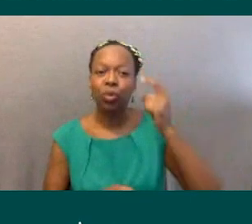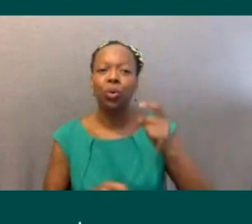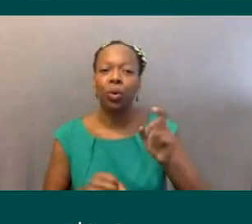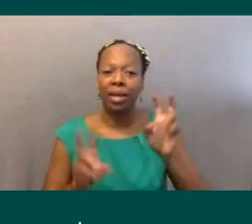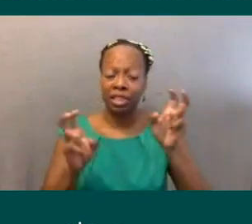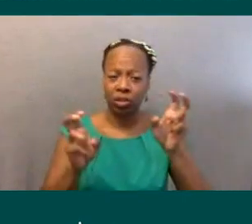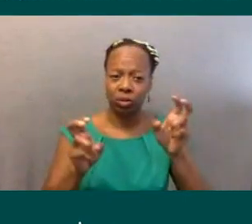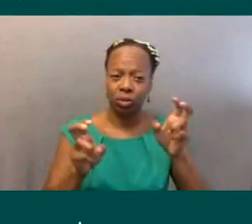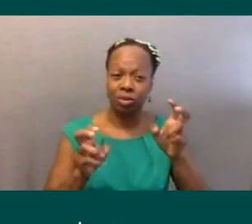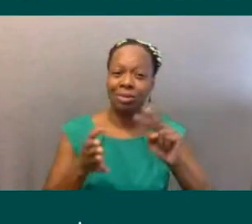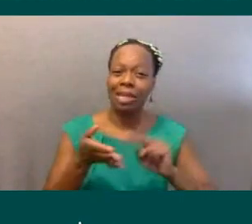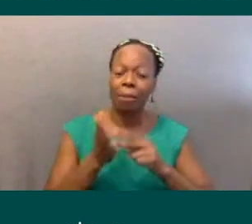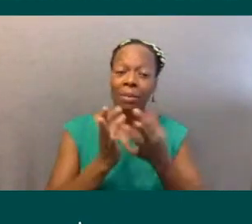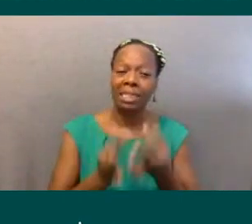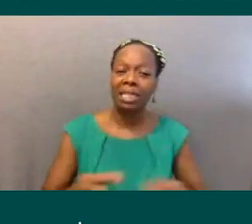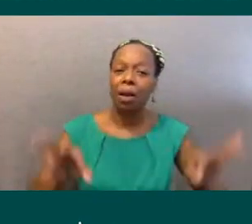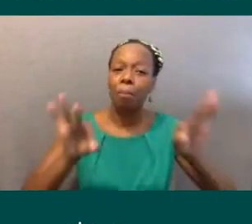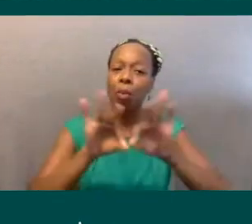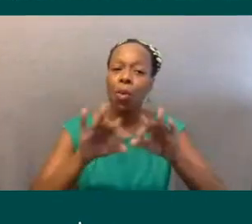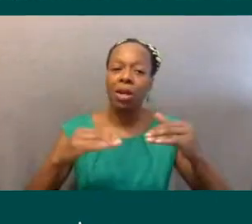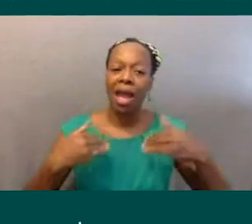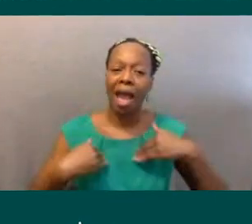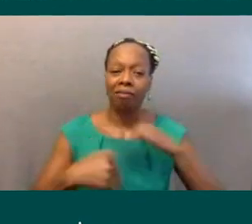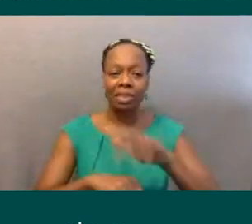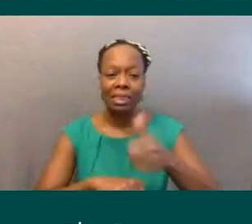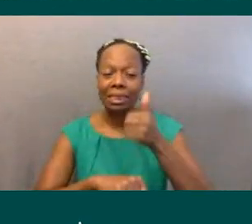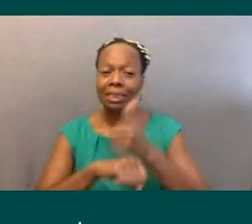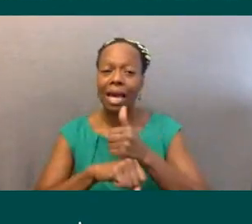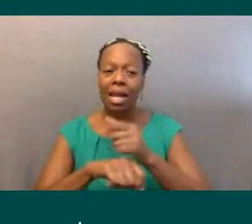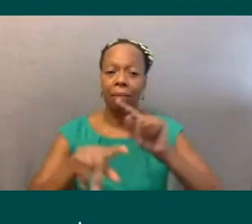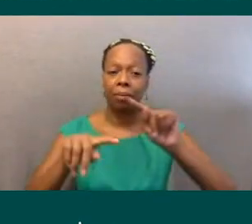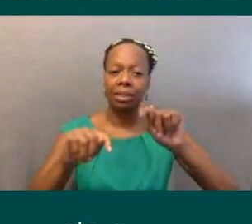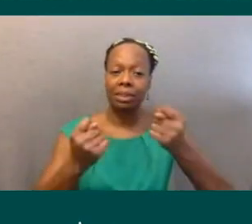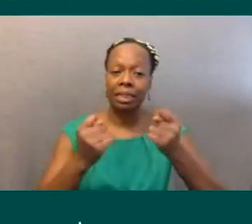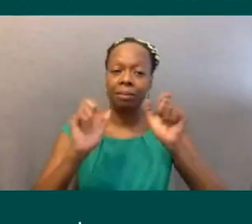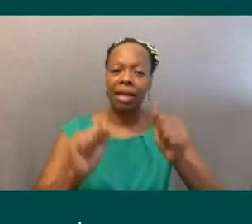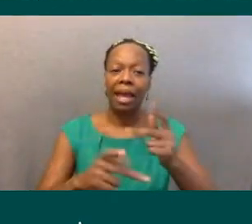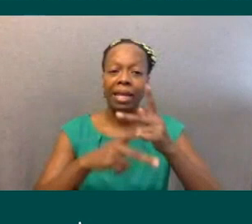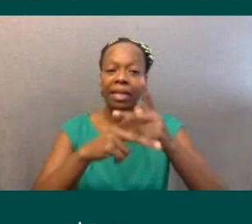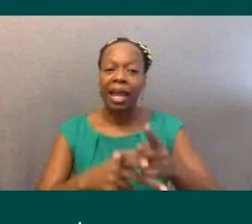So it's important to get a team together that can care for the entire child.